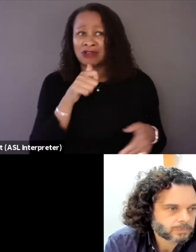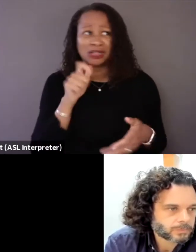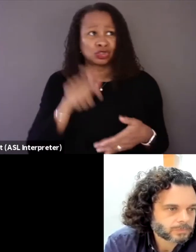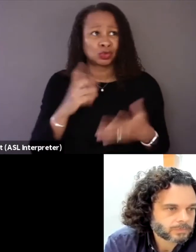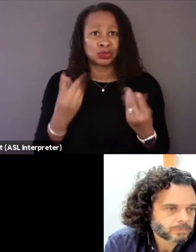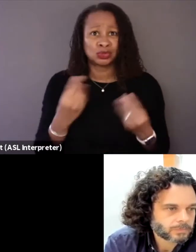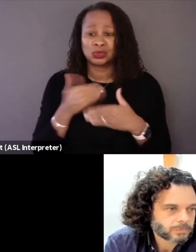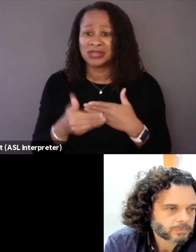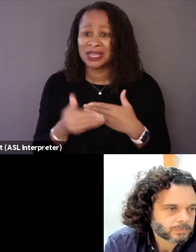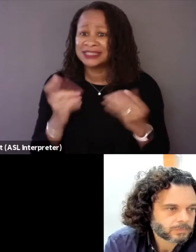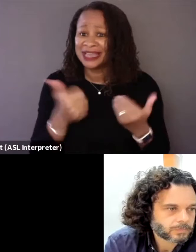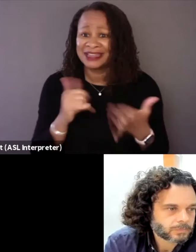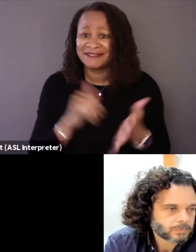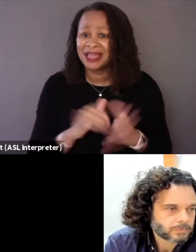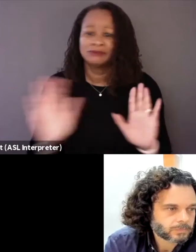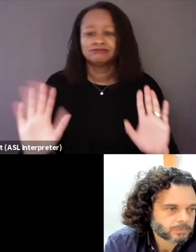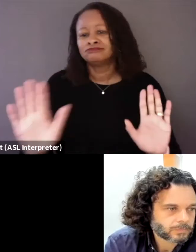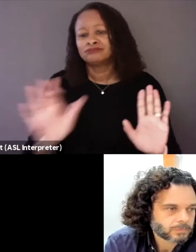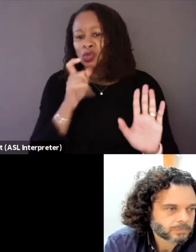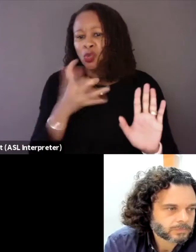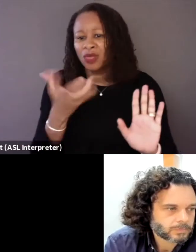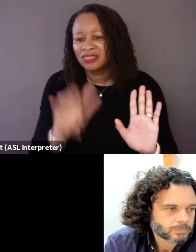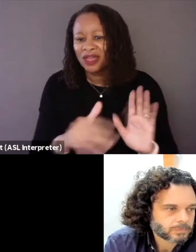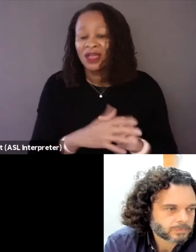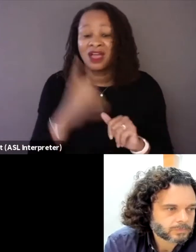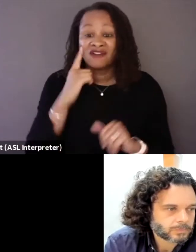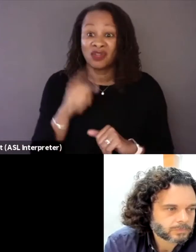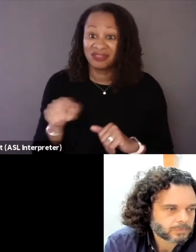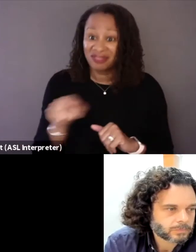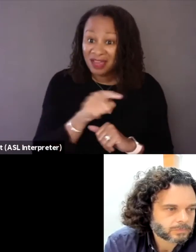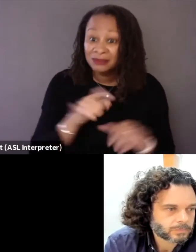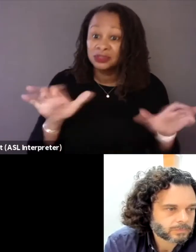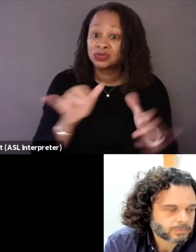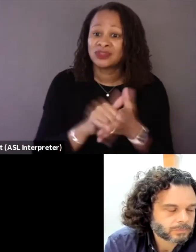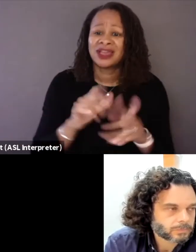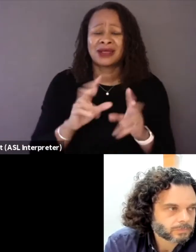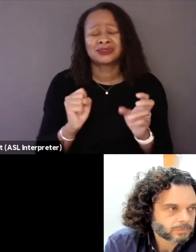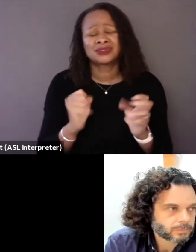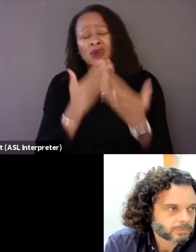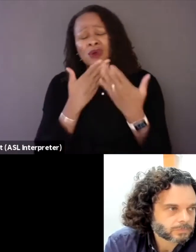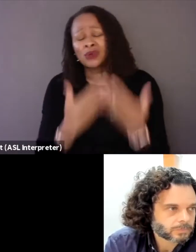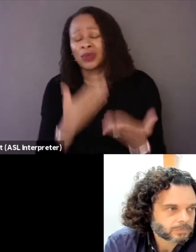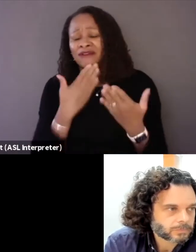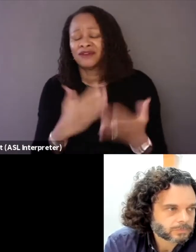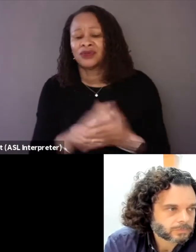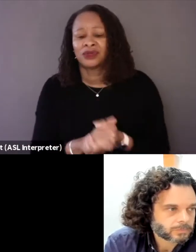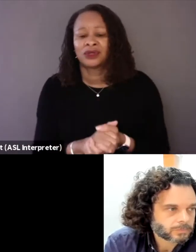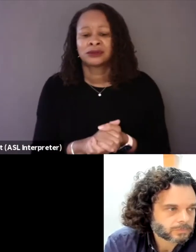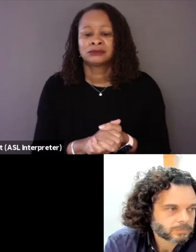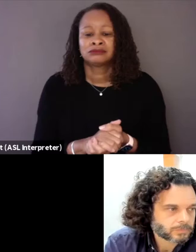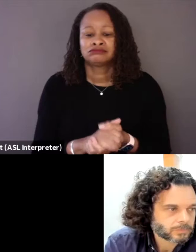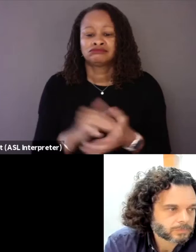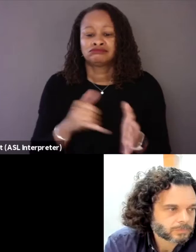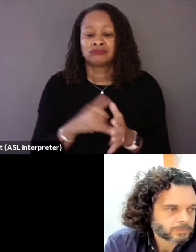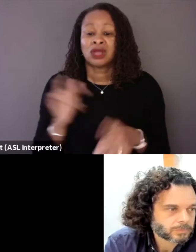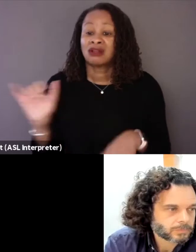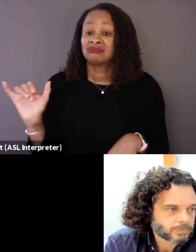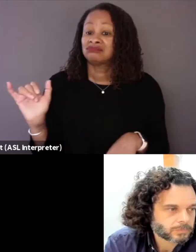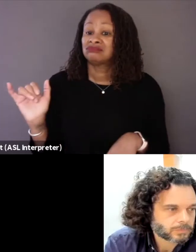So, I think for them to do that, I was so grateful. And it also worked with a thing,